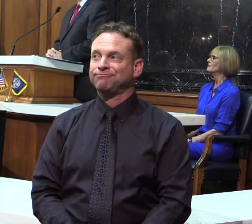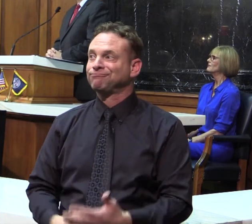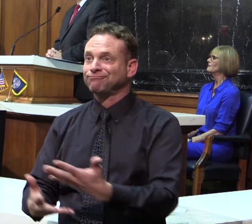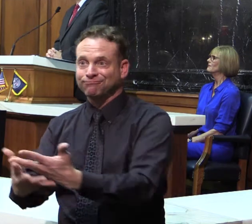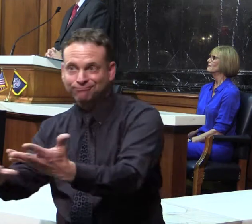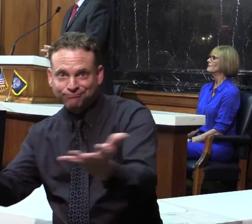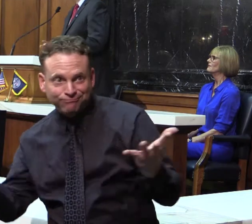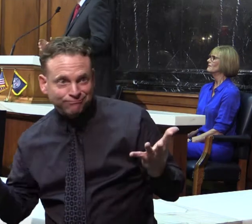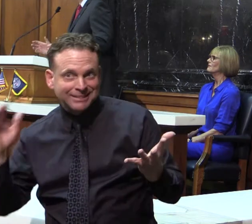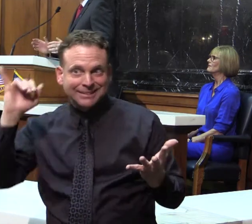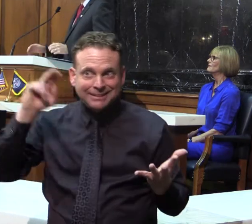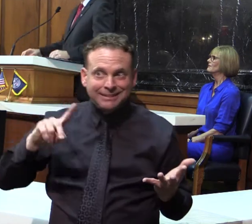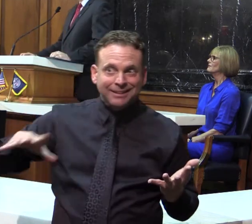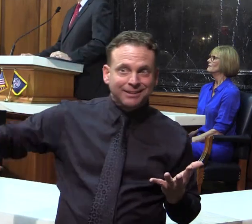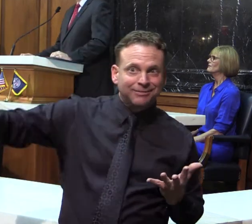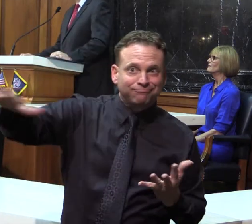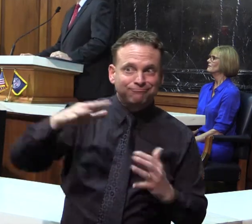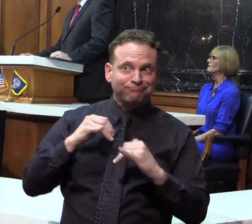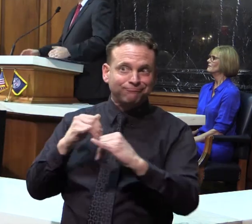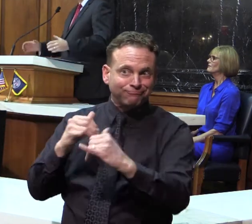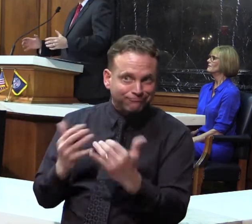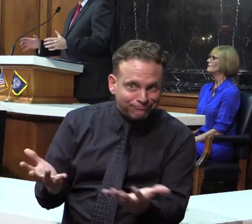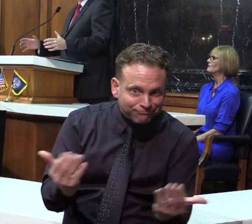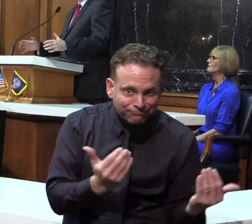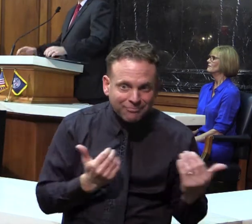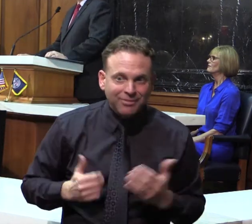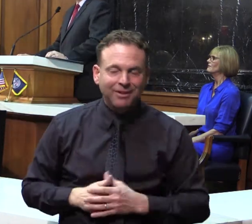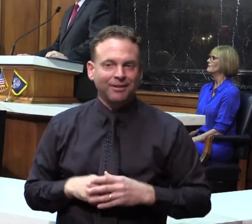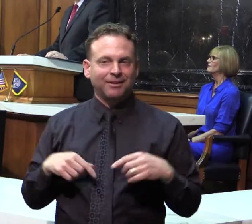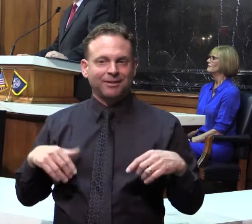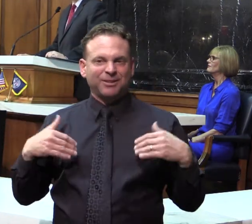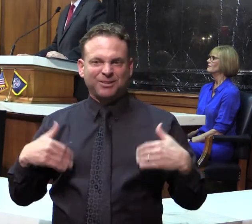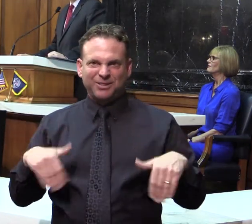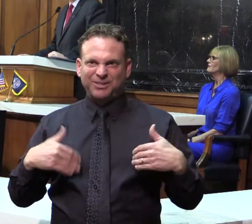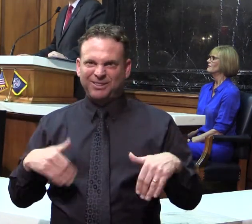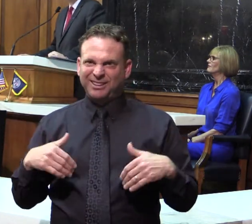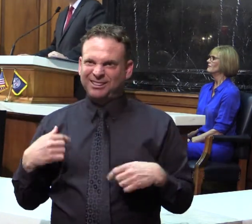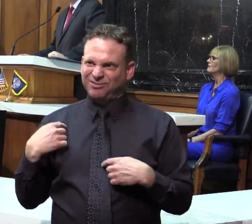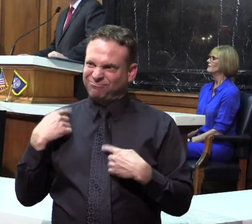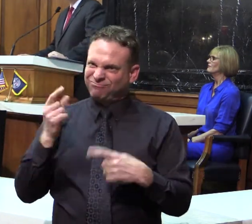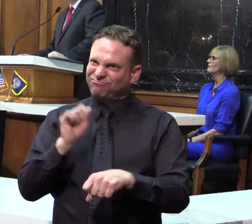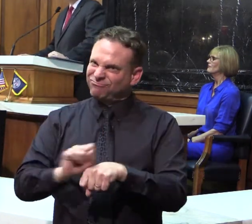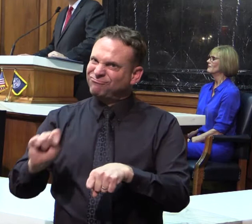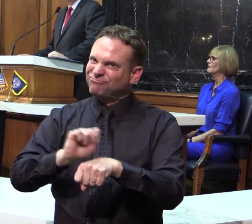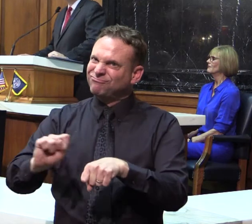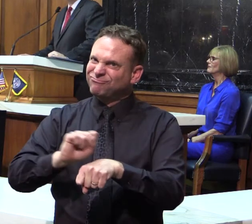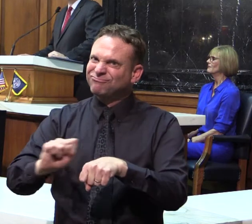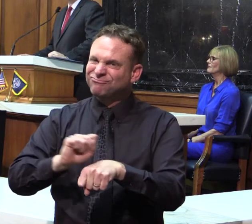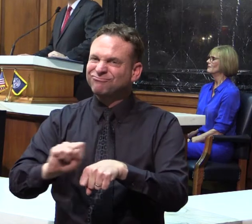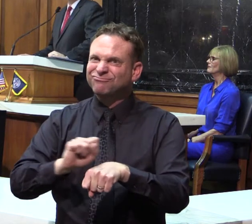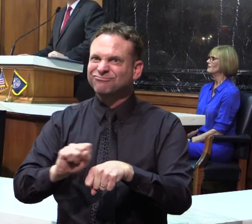It’s a moment we’ve built toward… a moment full of potential … It’s Indiana’s time!